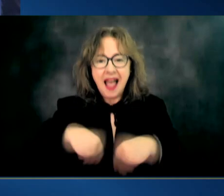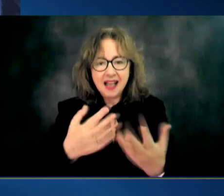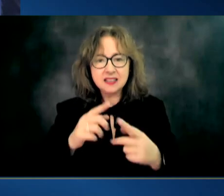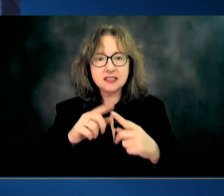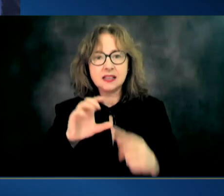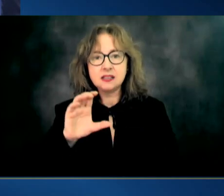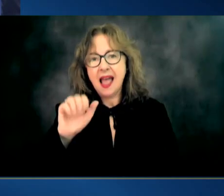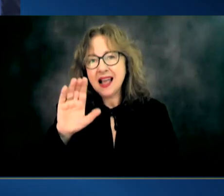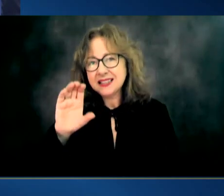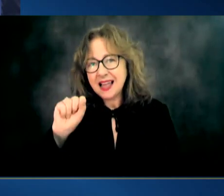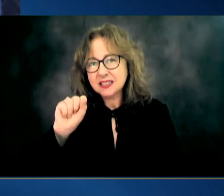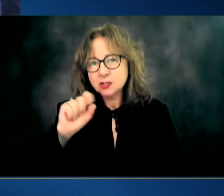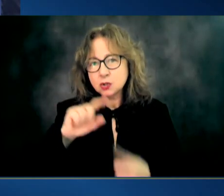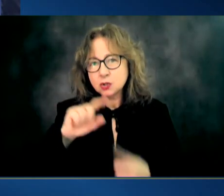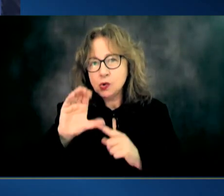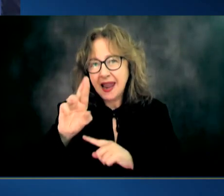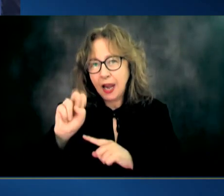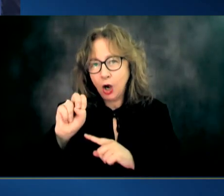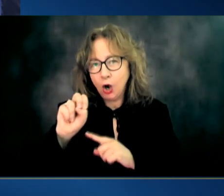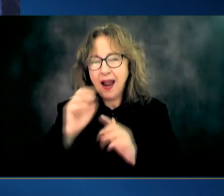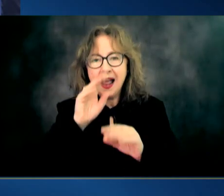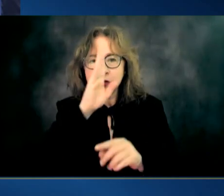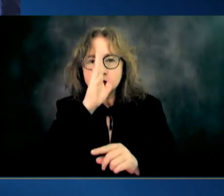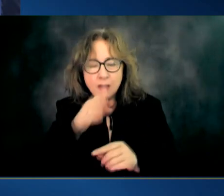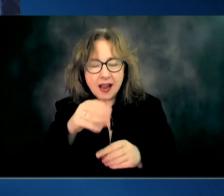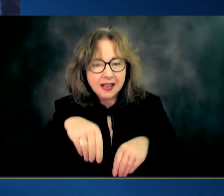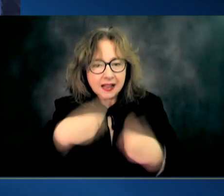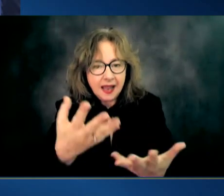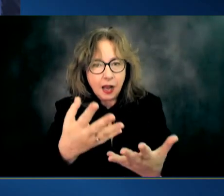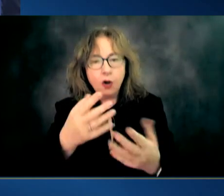into care. But we are all about directly funding all of these components in this